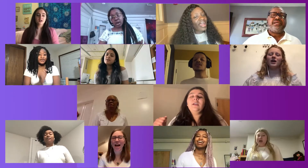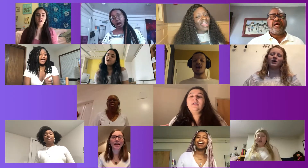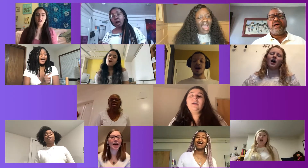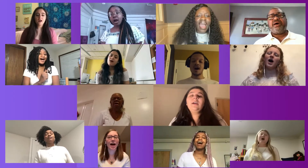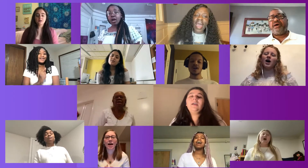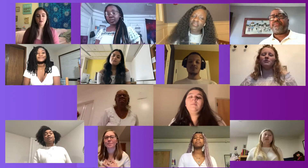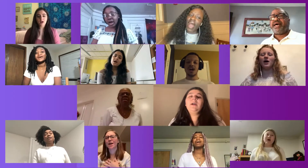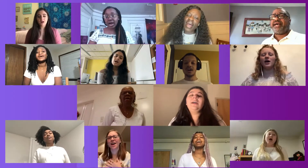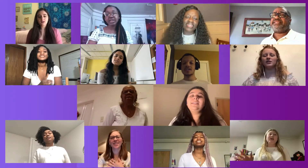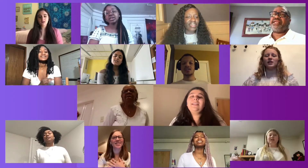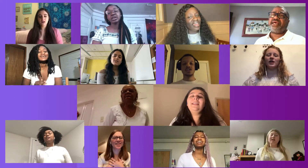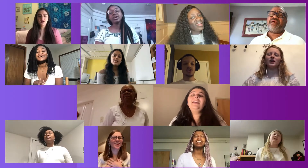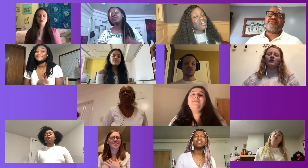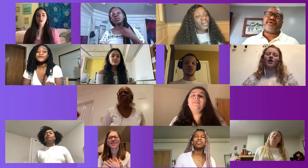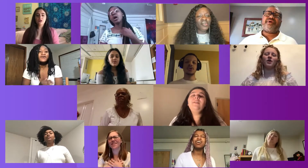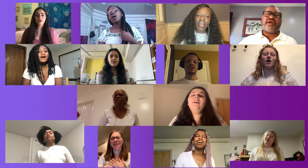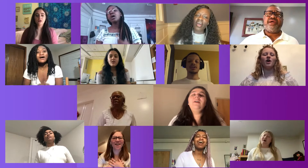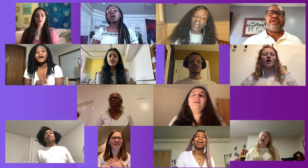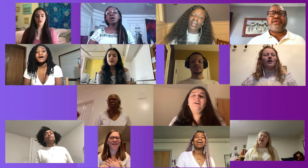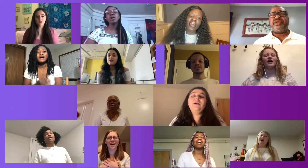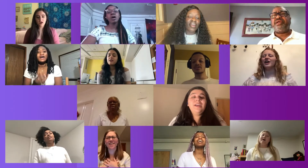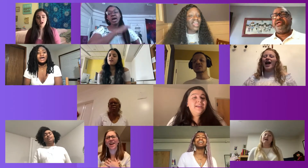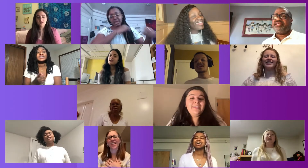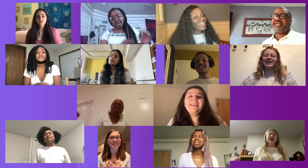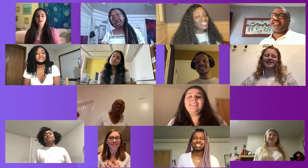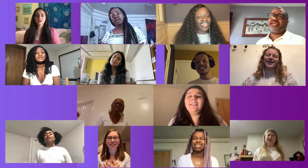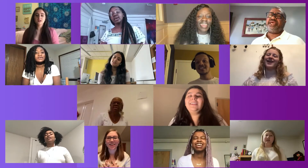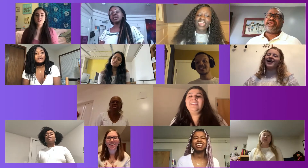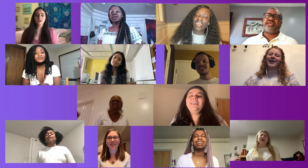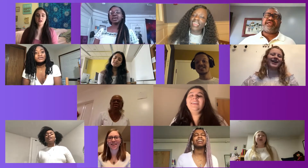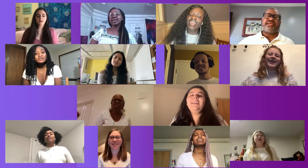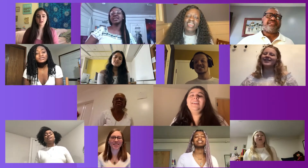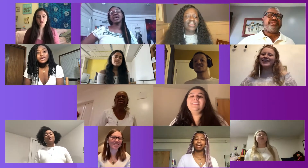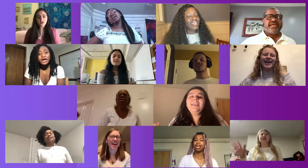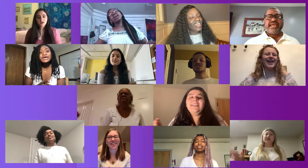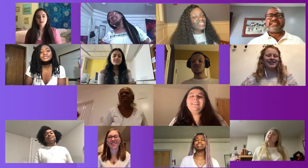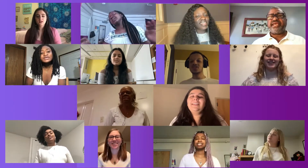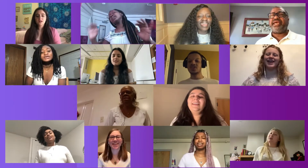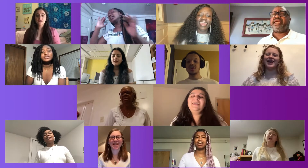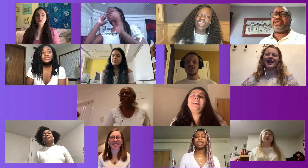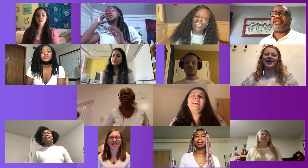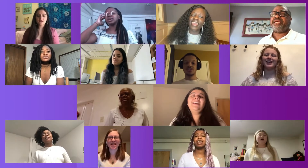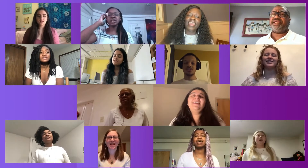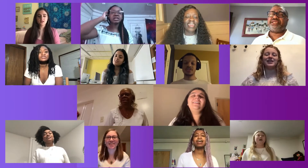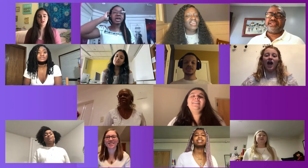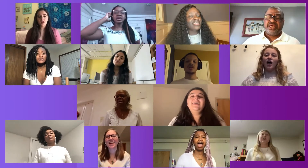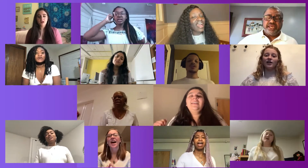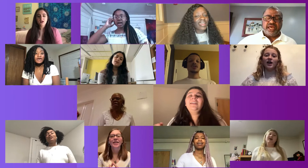God my Deliverer Yes He is, yes He is